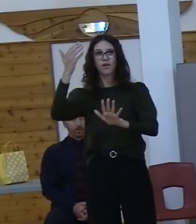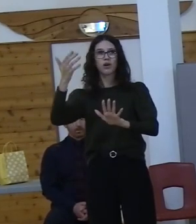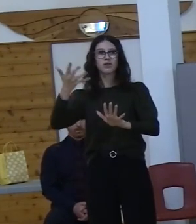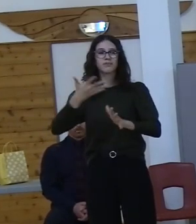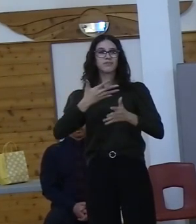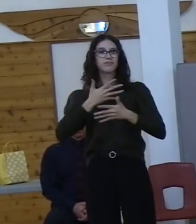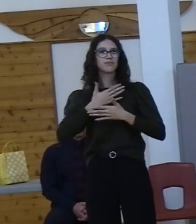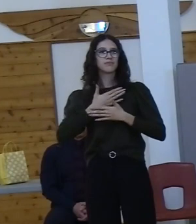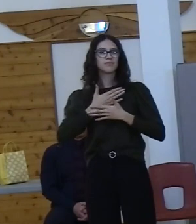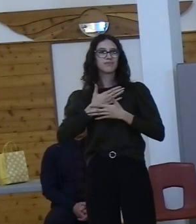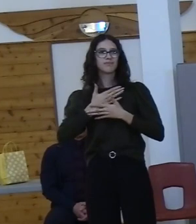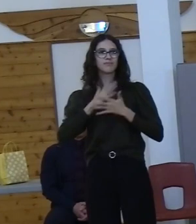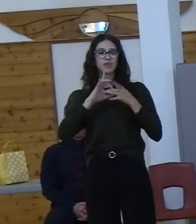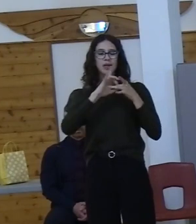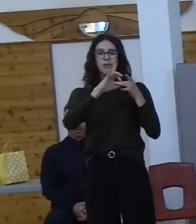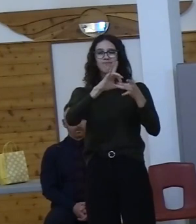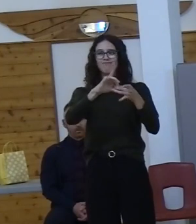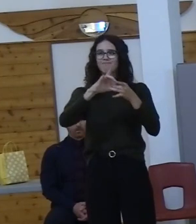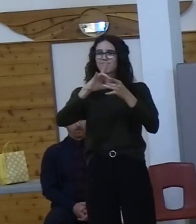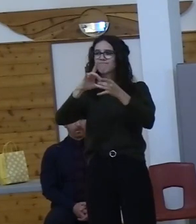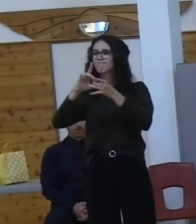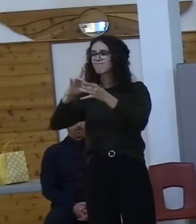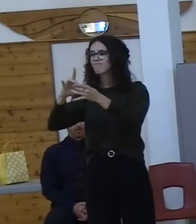Enter their hearts, their spirit.